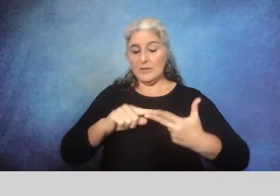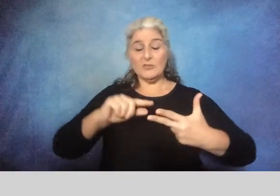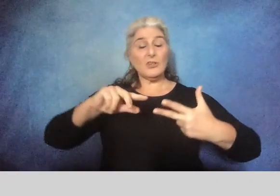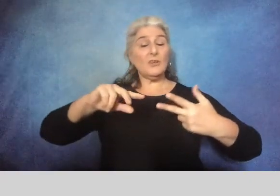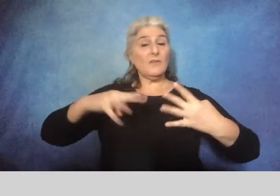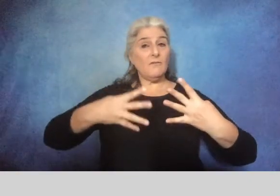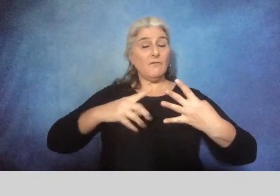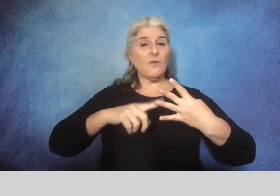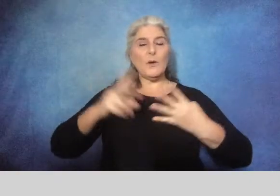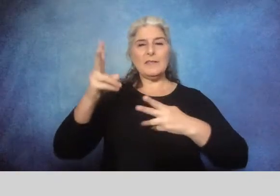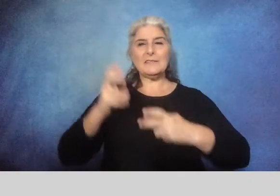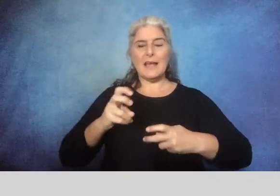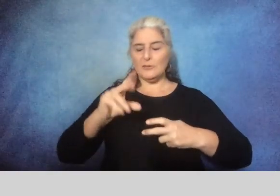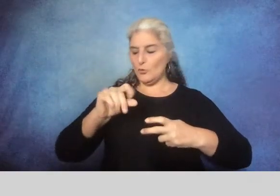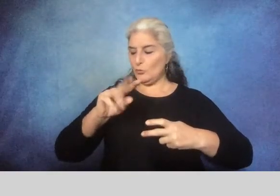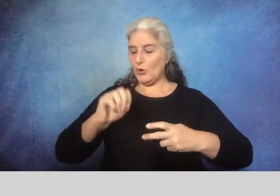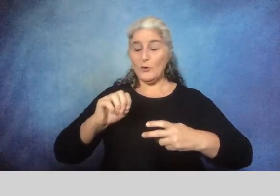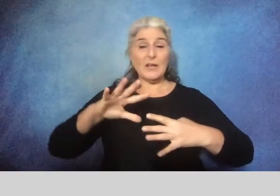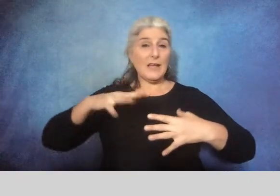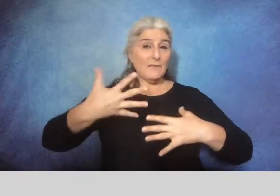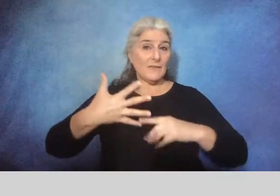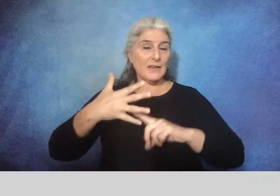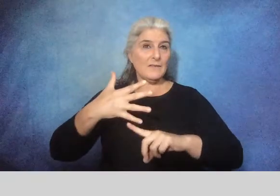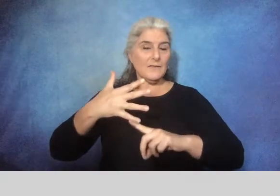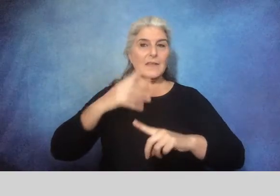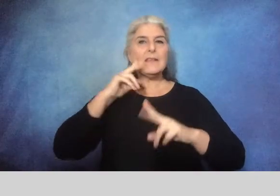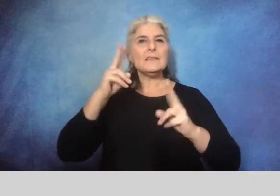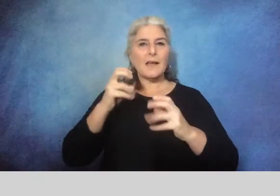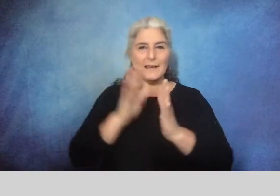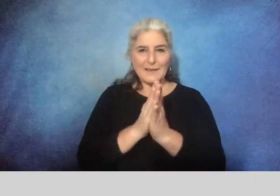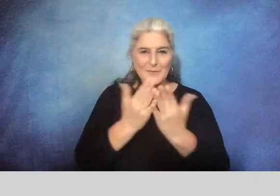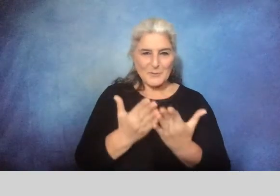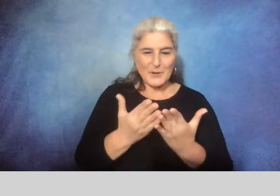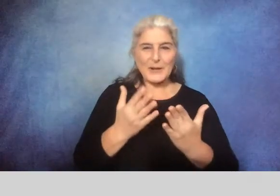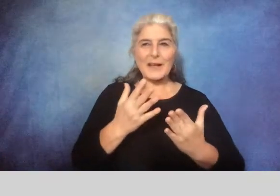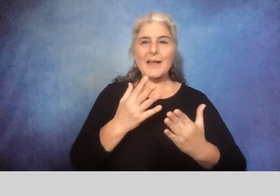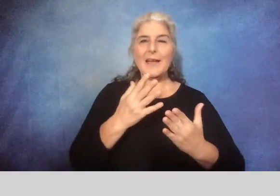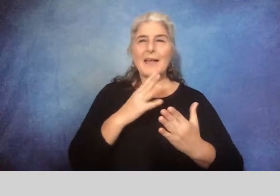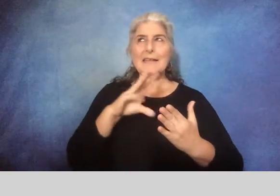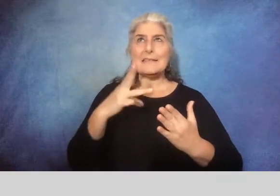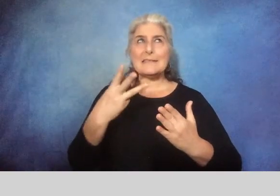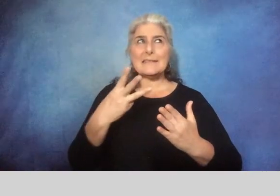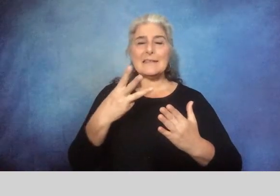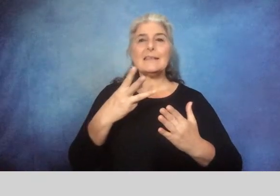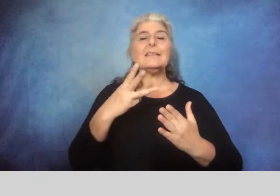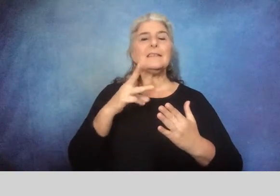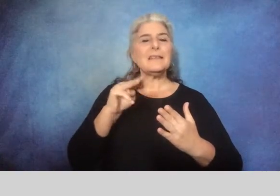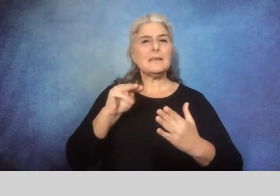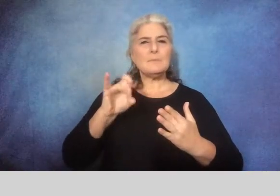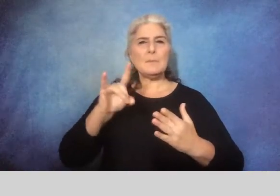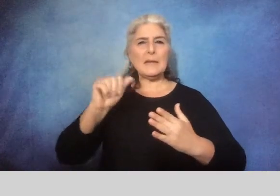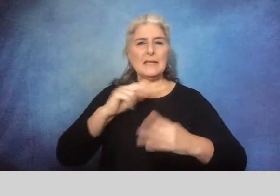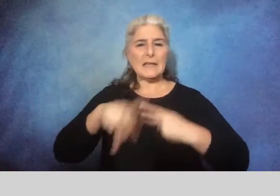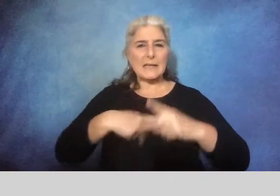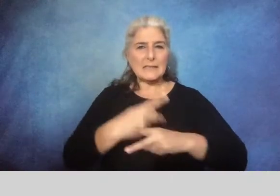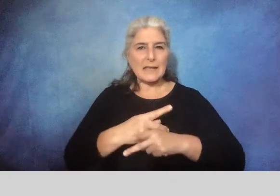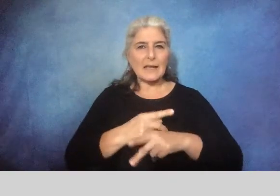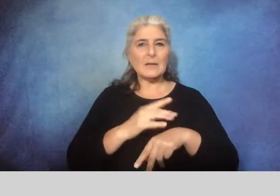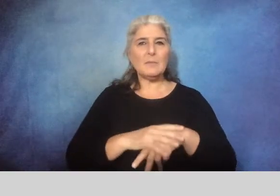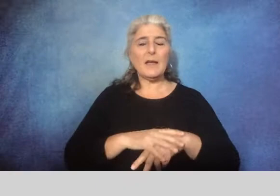Our fifth one is the title of the book. And, sixth one is a media type. Seventh one is XML information.